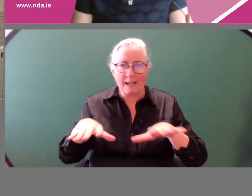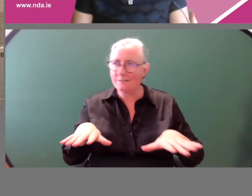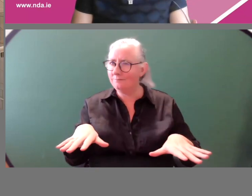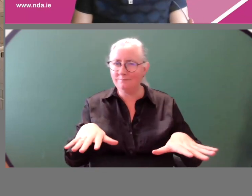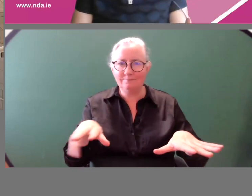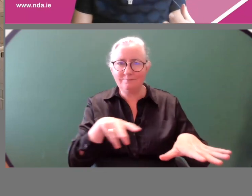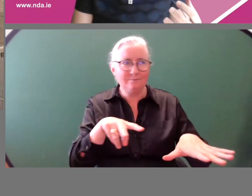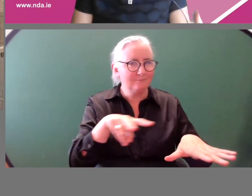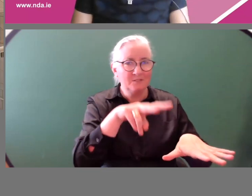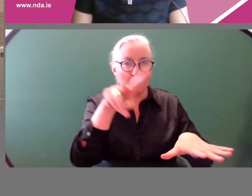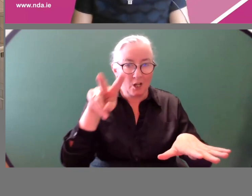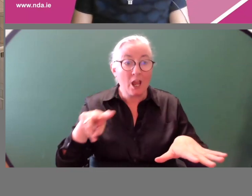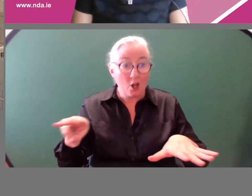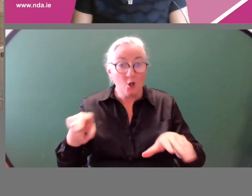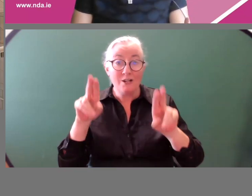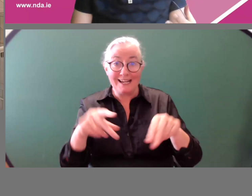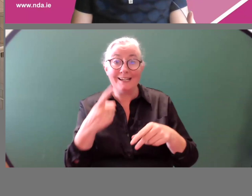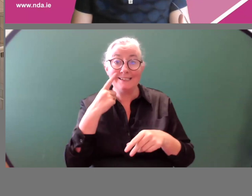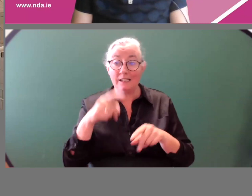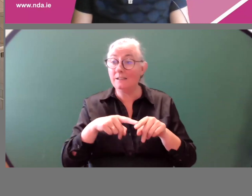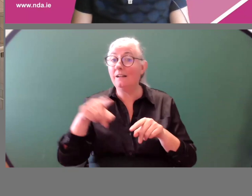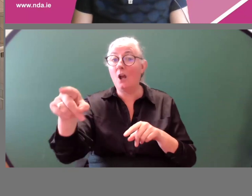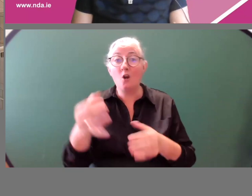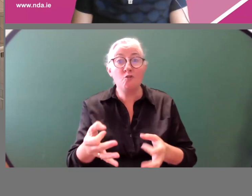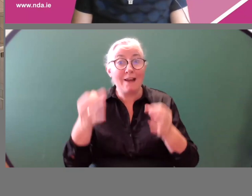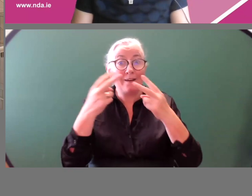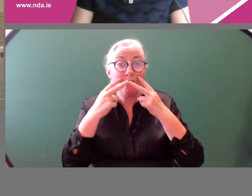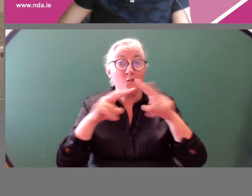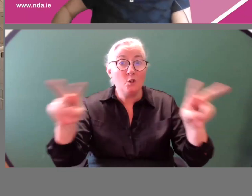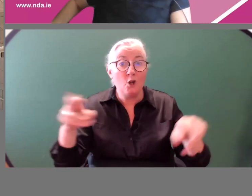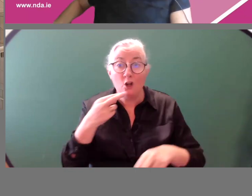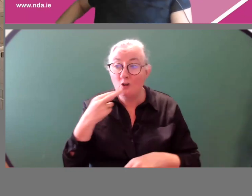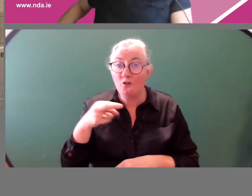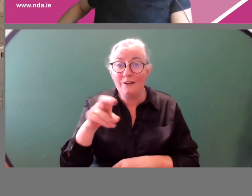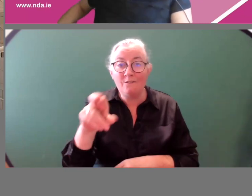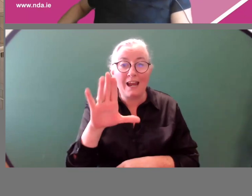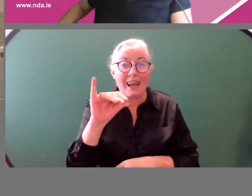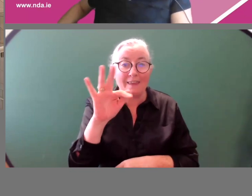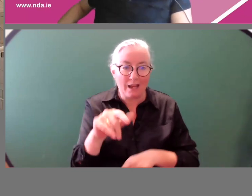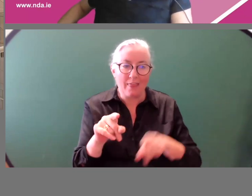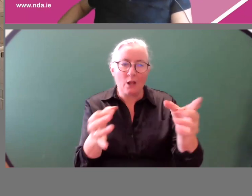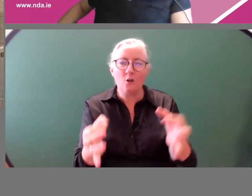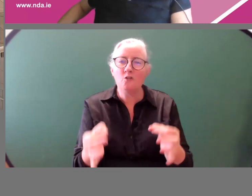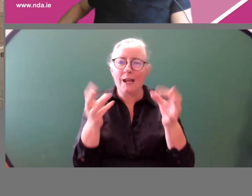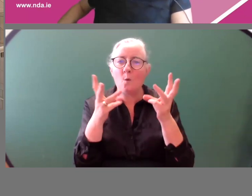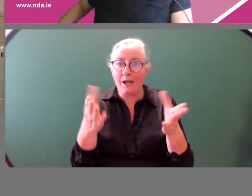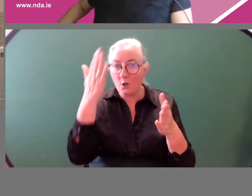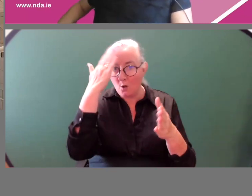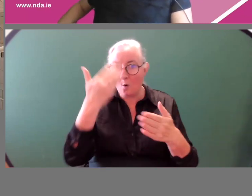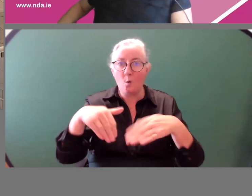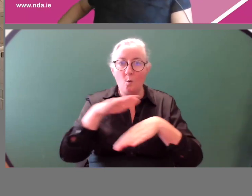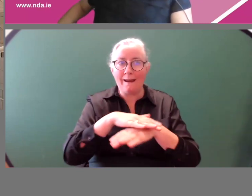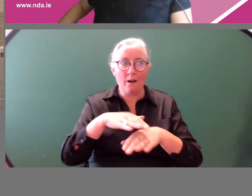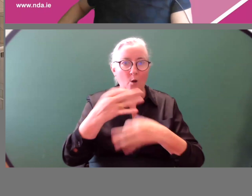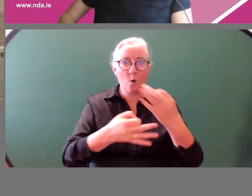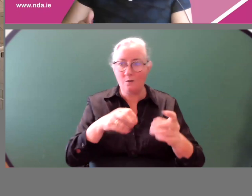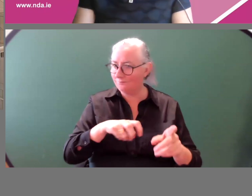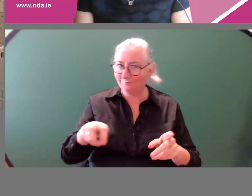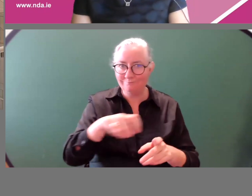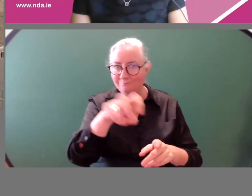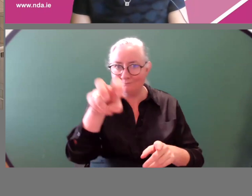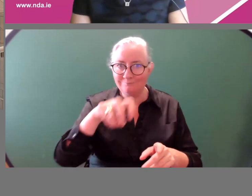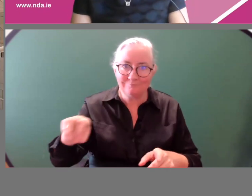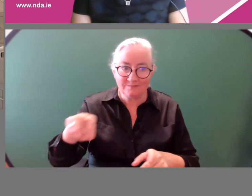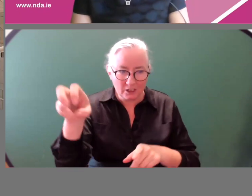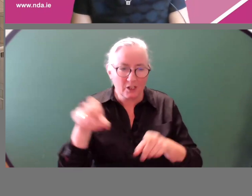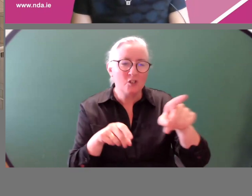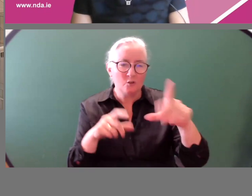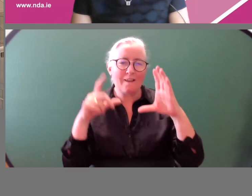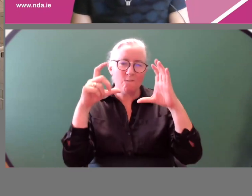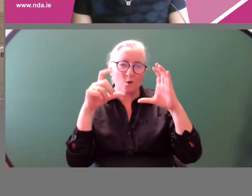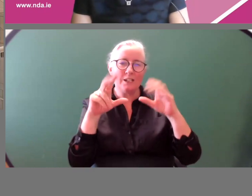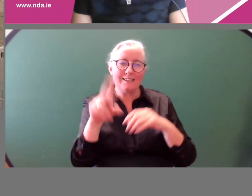views out to the river Liffey which again helps with orientation. There is a sign at the top of